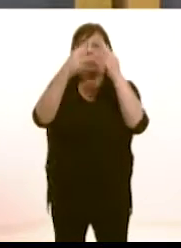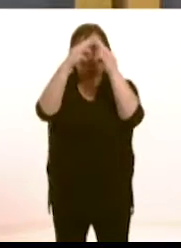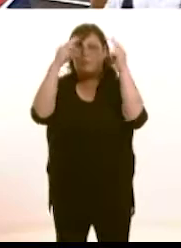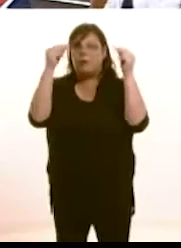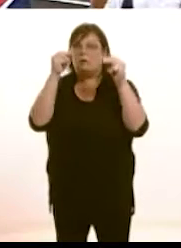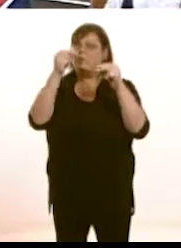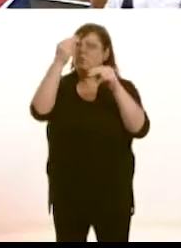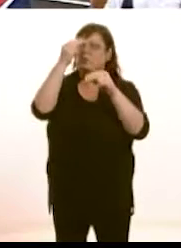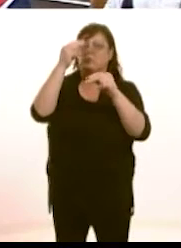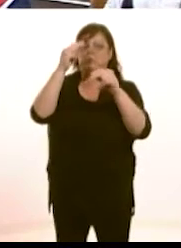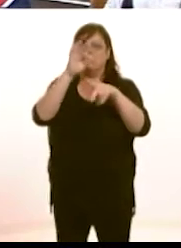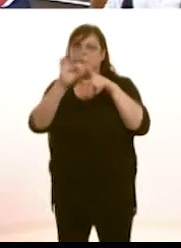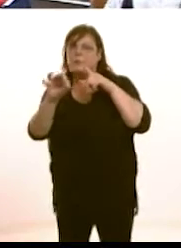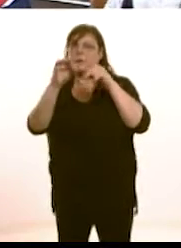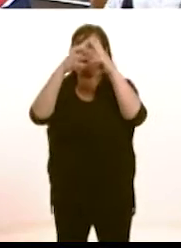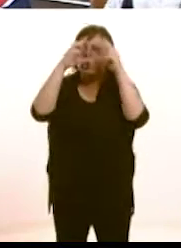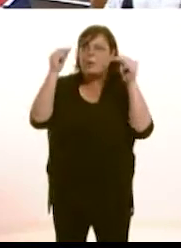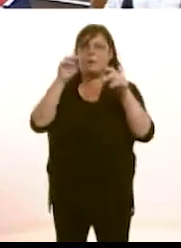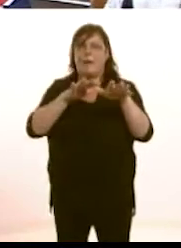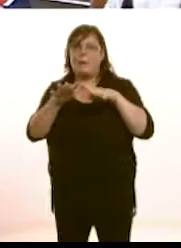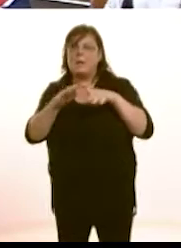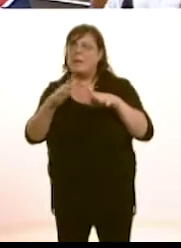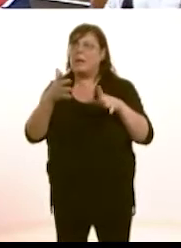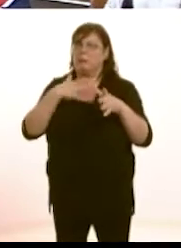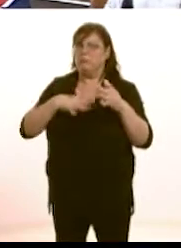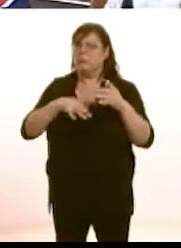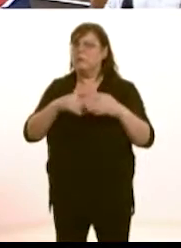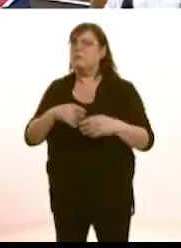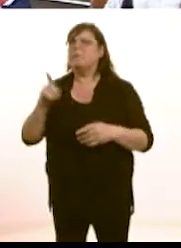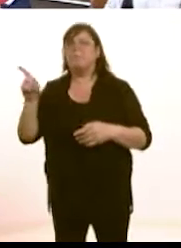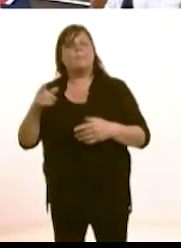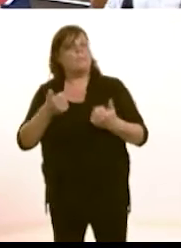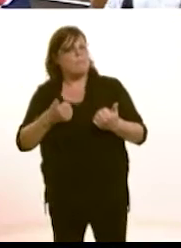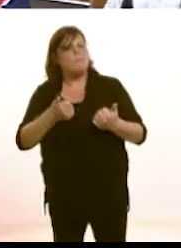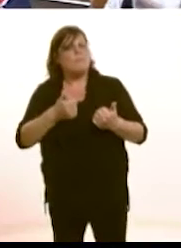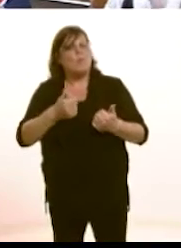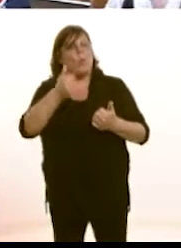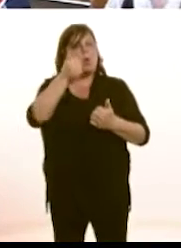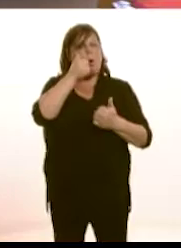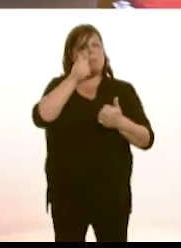Carwyn Jones: Yes, I would. We know that there are good examples across Wales of where epilepsy nurses have been hugely